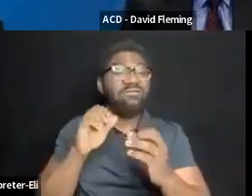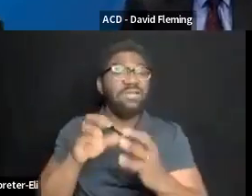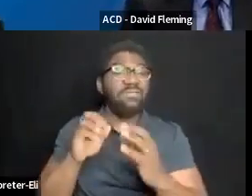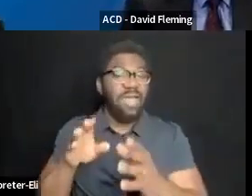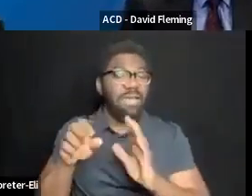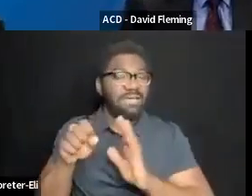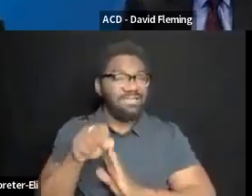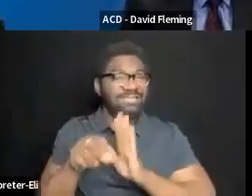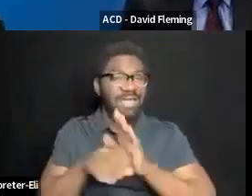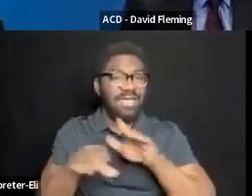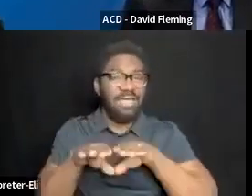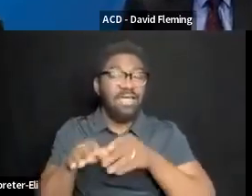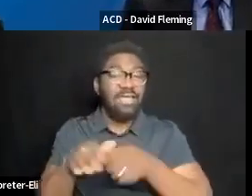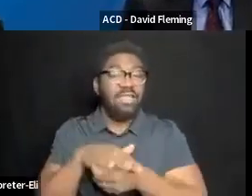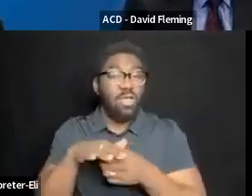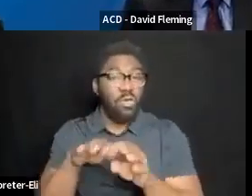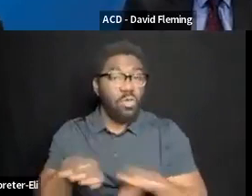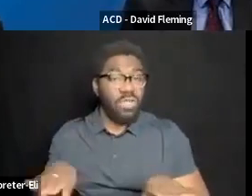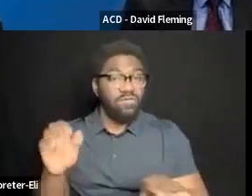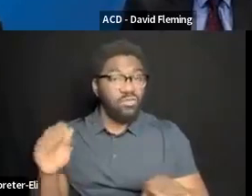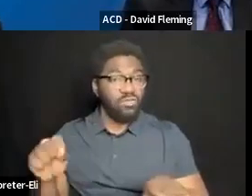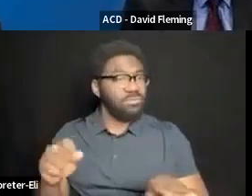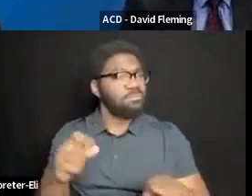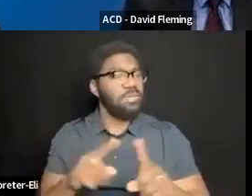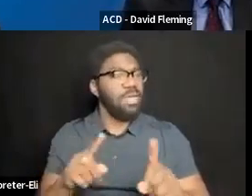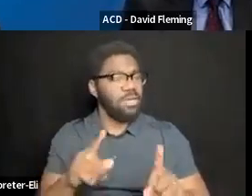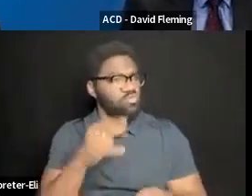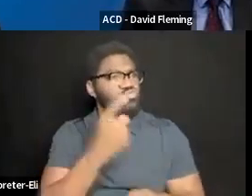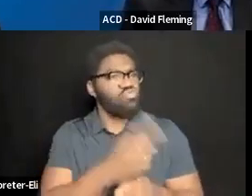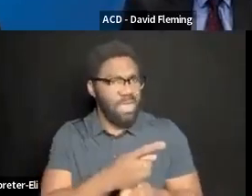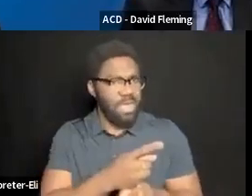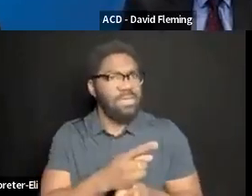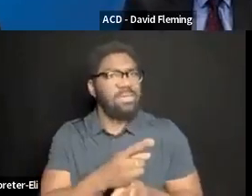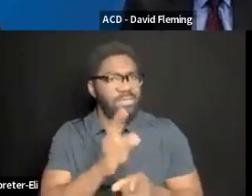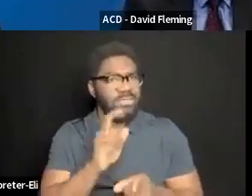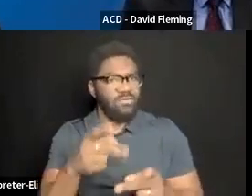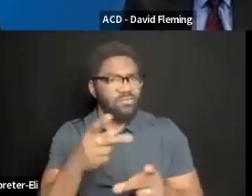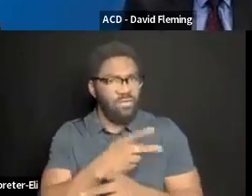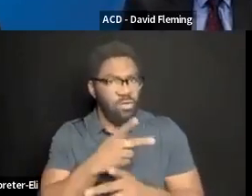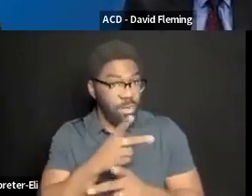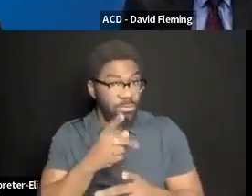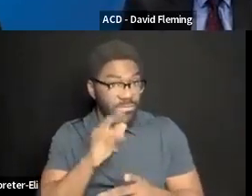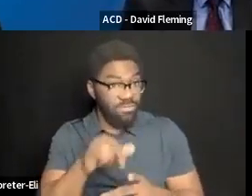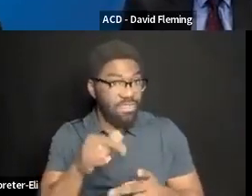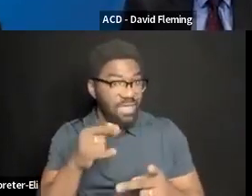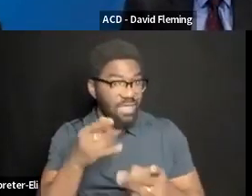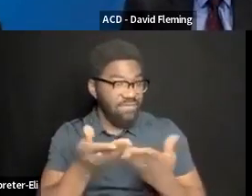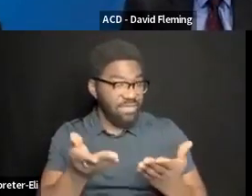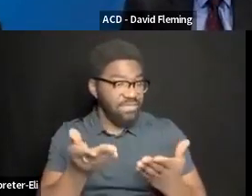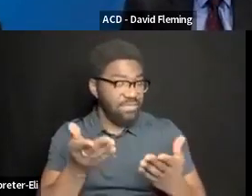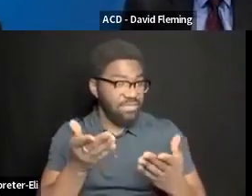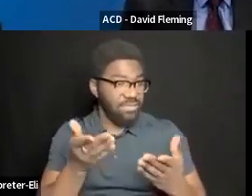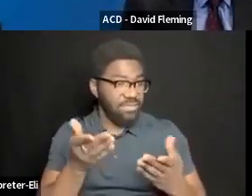But certainly you're right in terms of the effectiveness of how those funding, how the resources are flowing to actual communities.